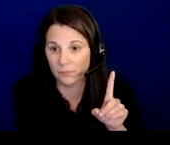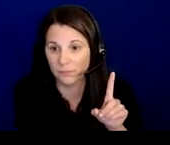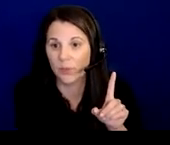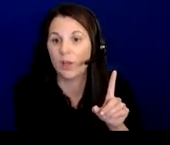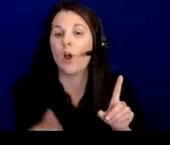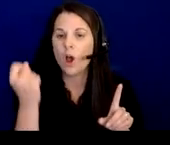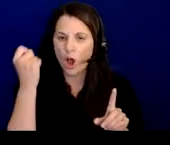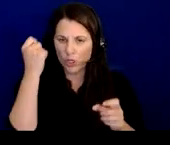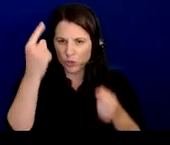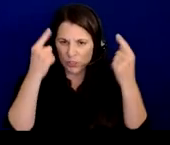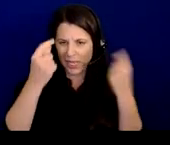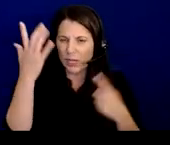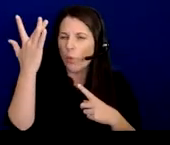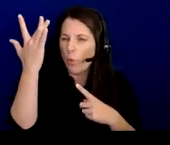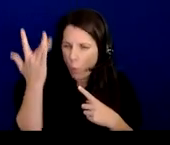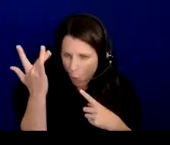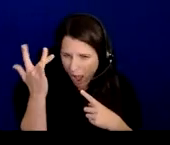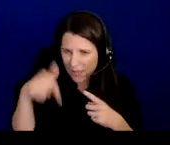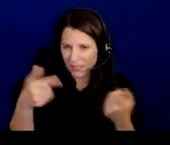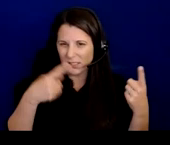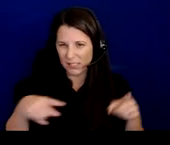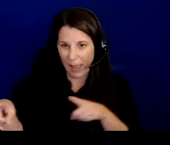it also emphasizes a focus on power distribution.